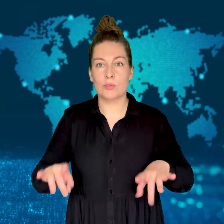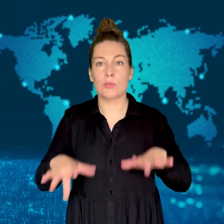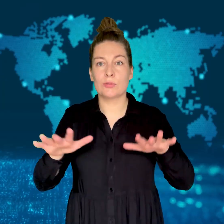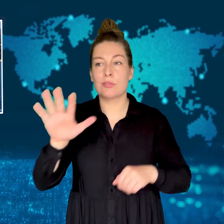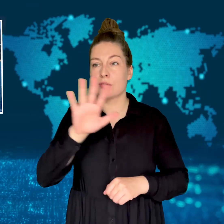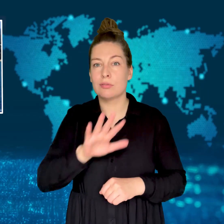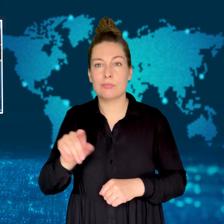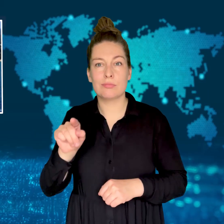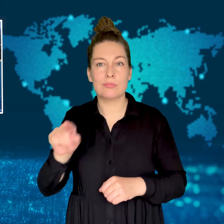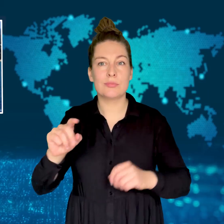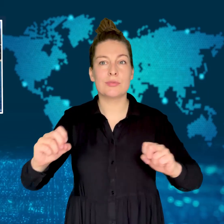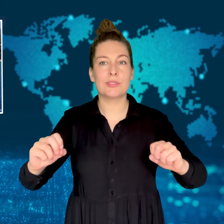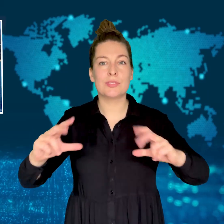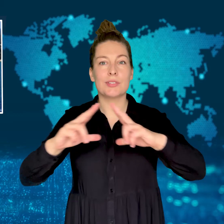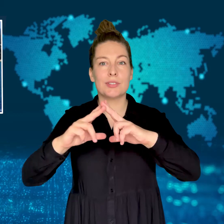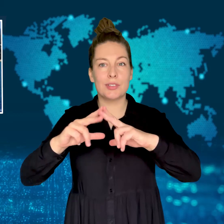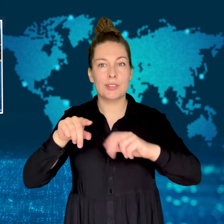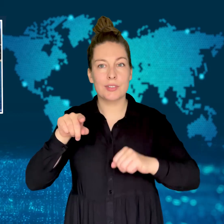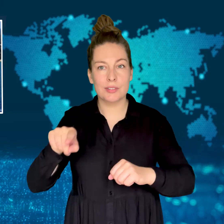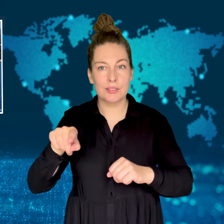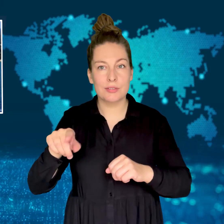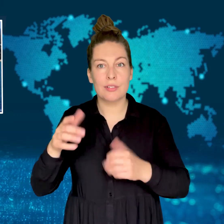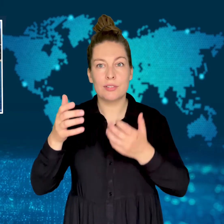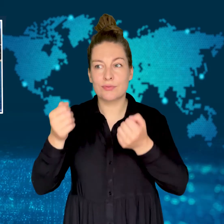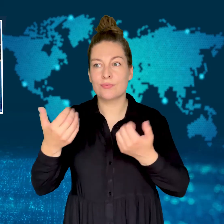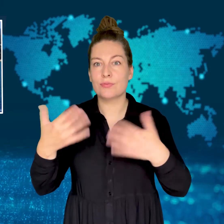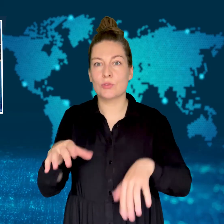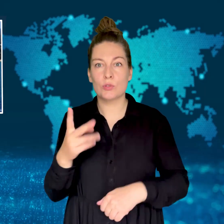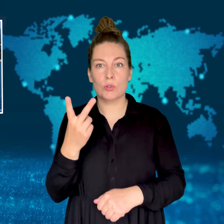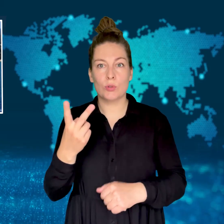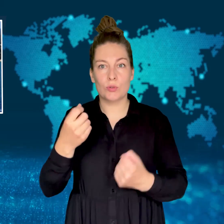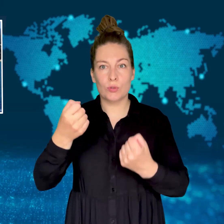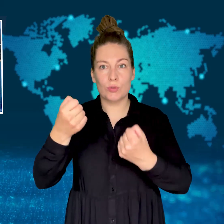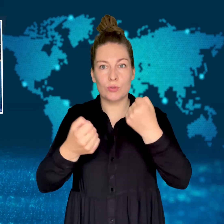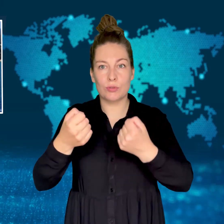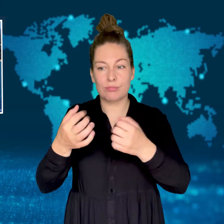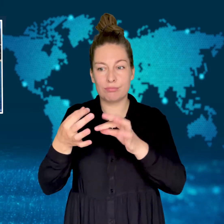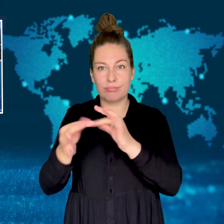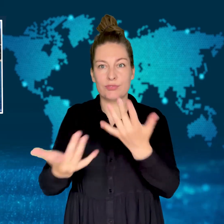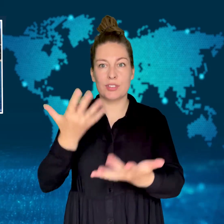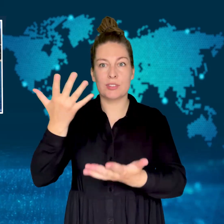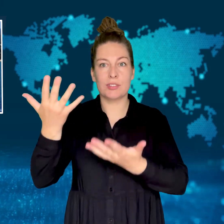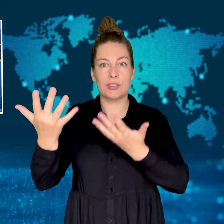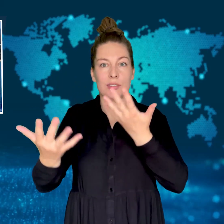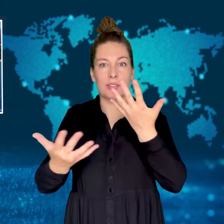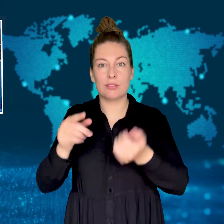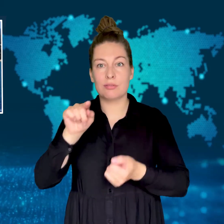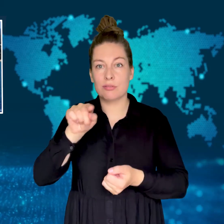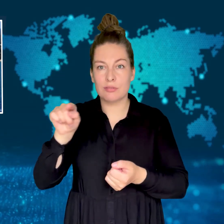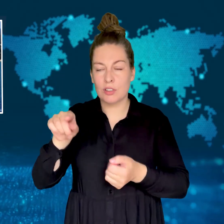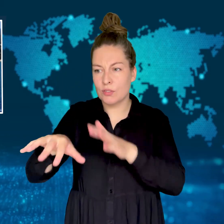[MONIKA]: Human remains were found inside two burnt-out cars in Sydney, Australia.